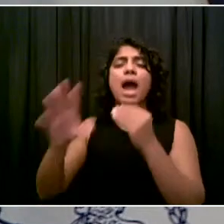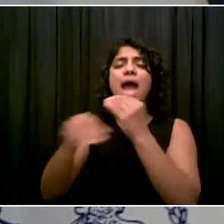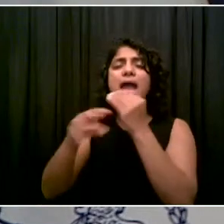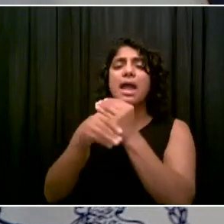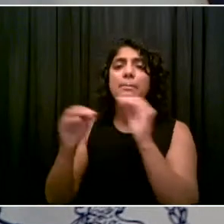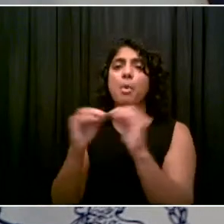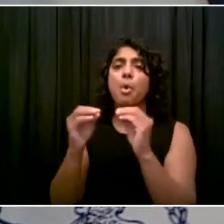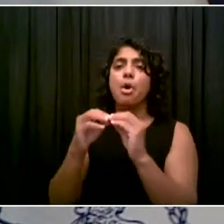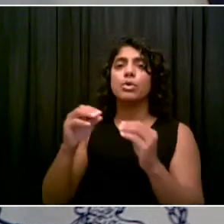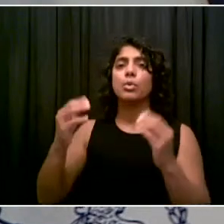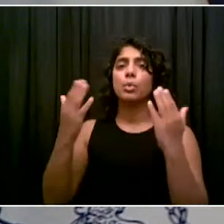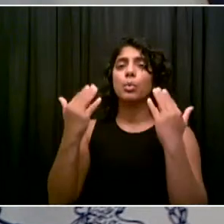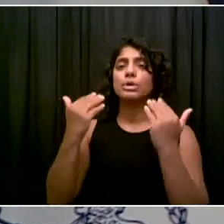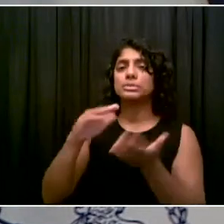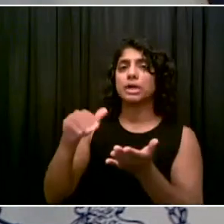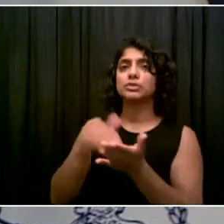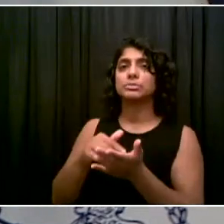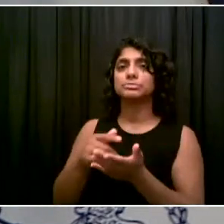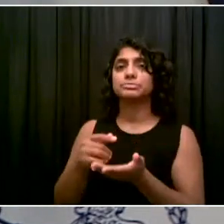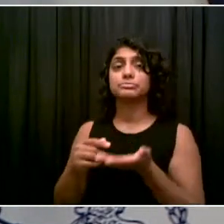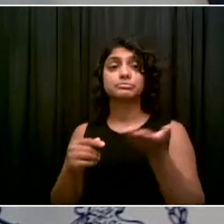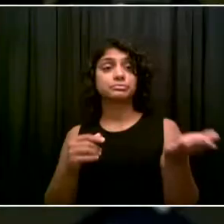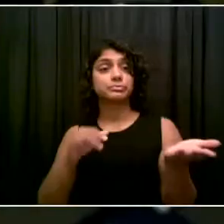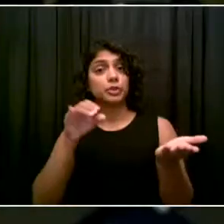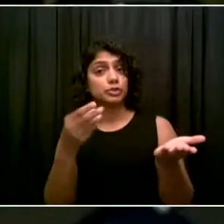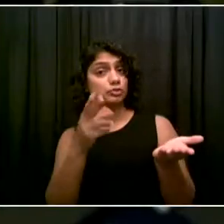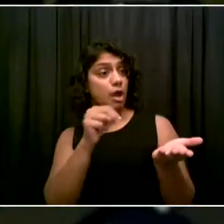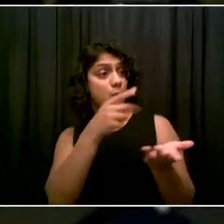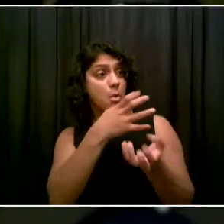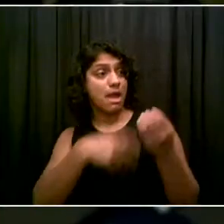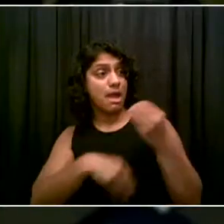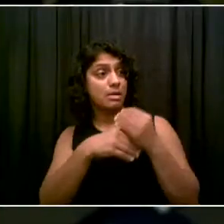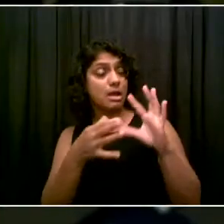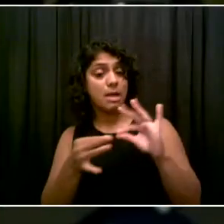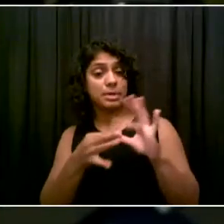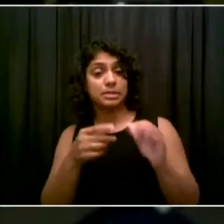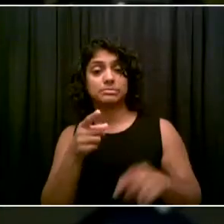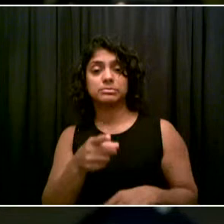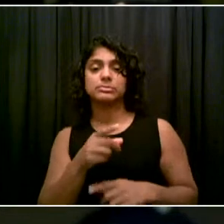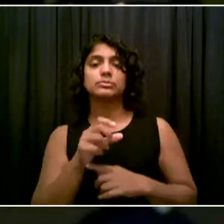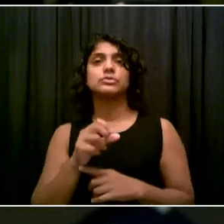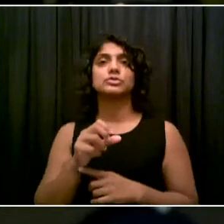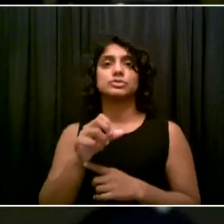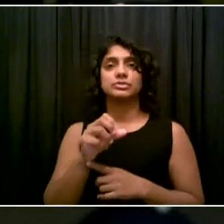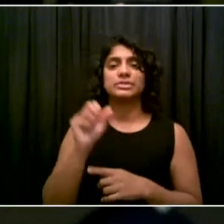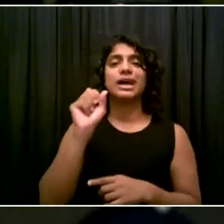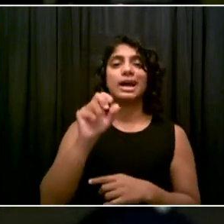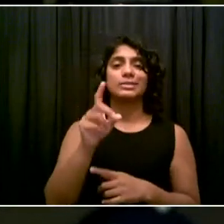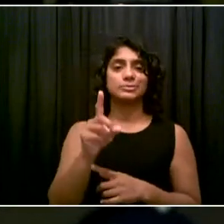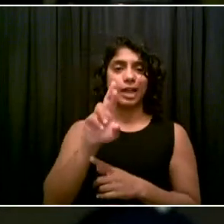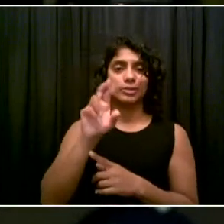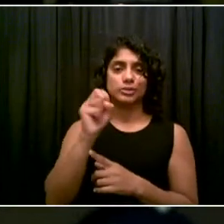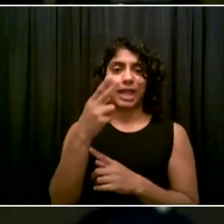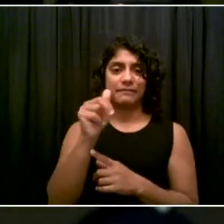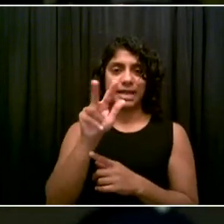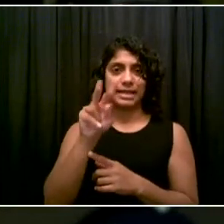KEEP BUILDING. JOHN, DO YOU WANT TO SPEAK TO